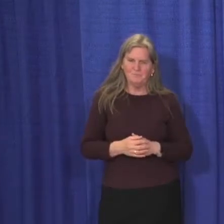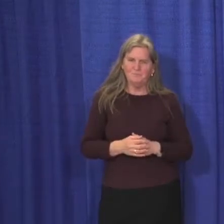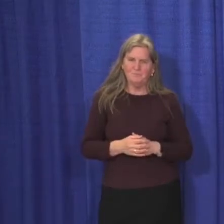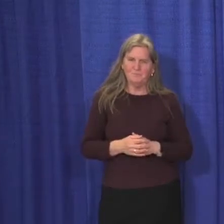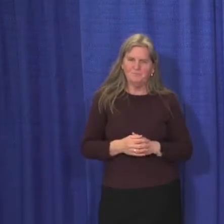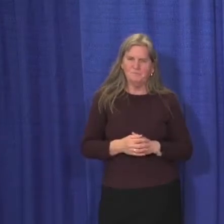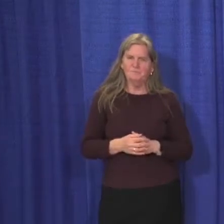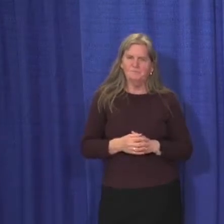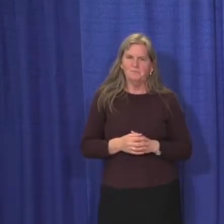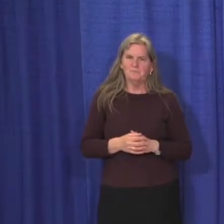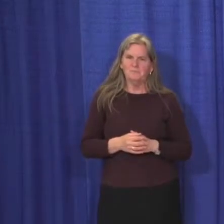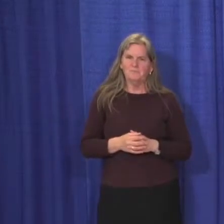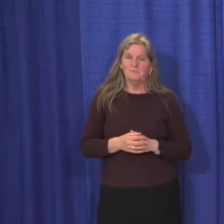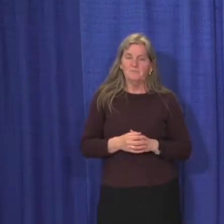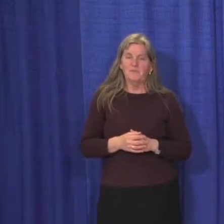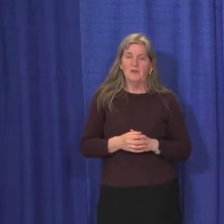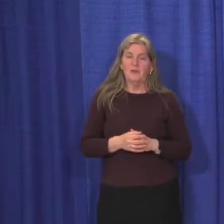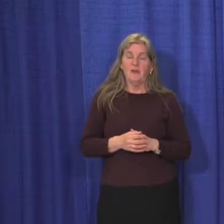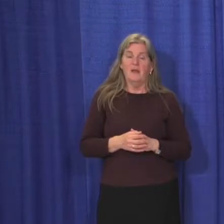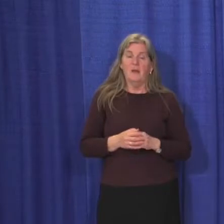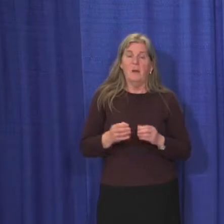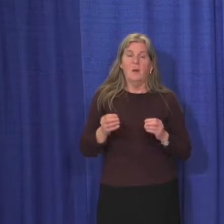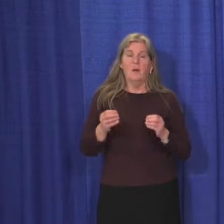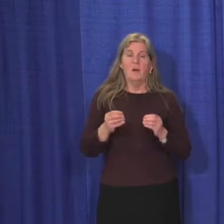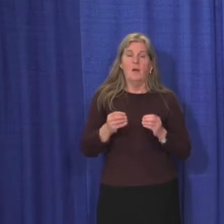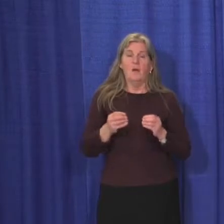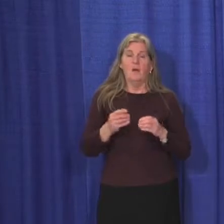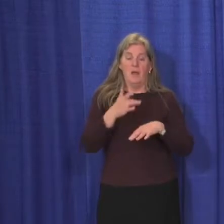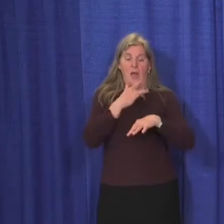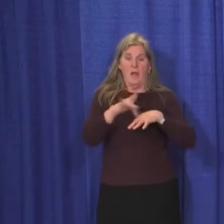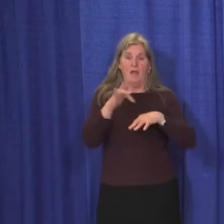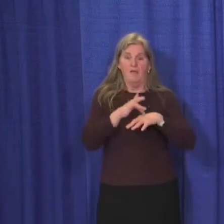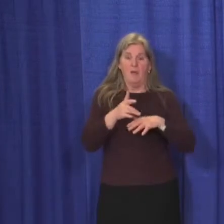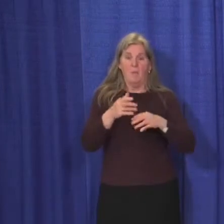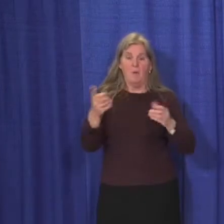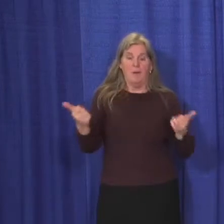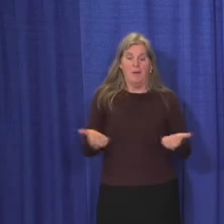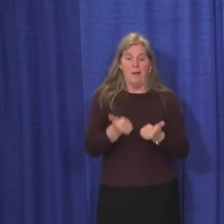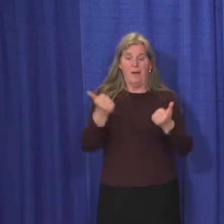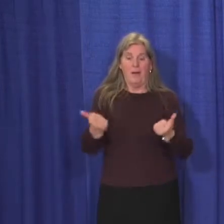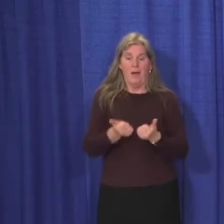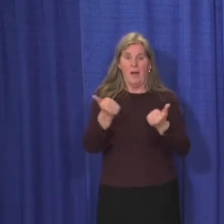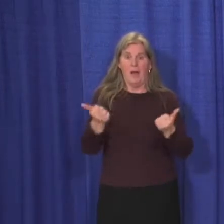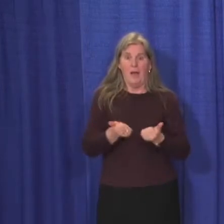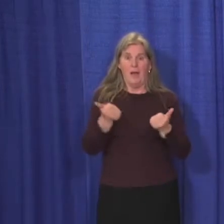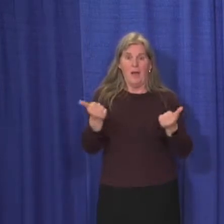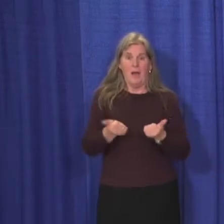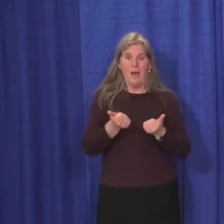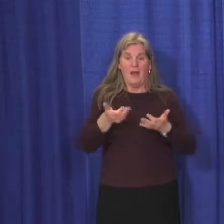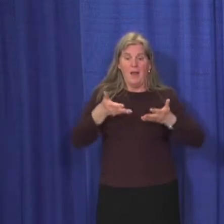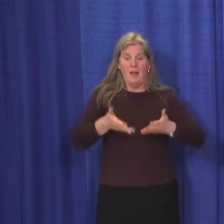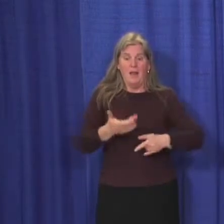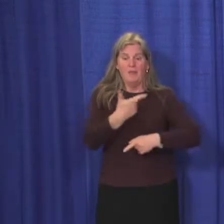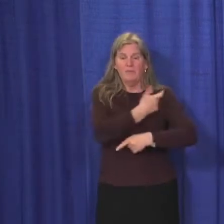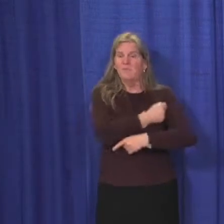We have no extra doses, per se. Our dose allotment has been very